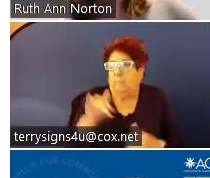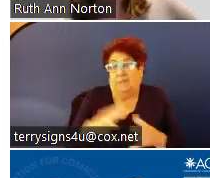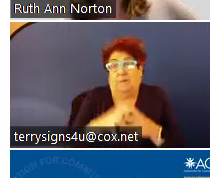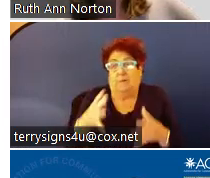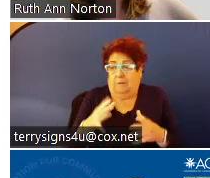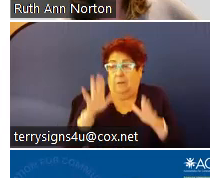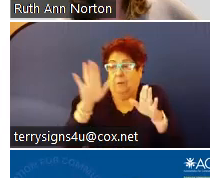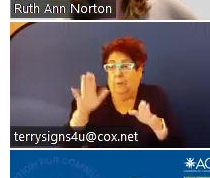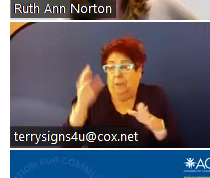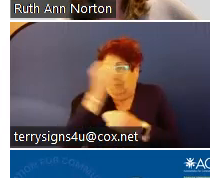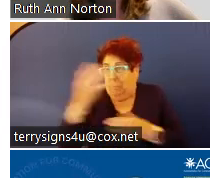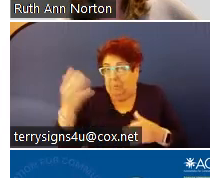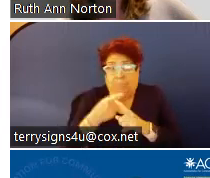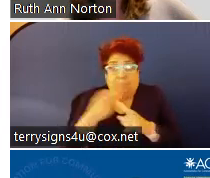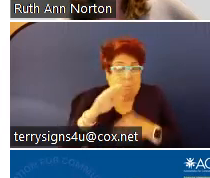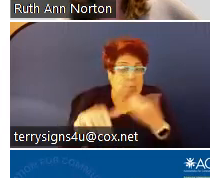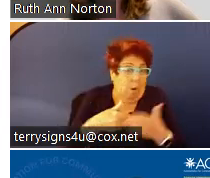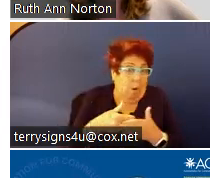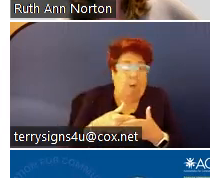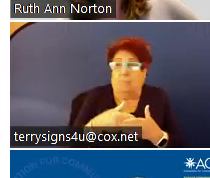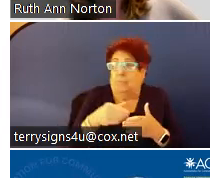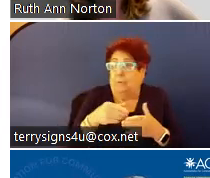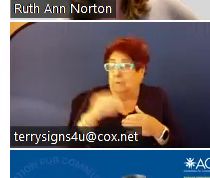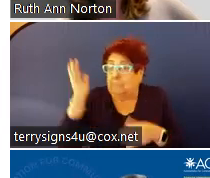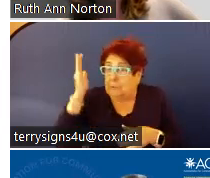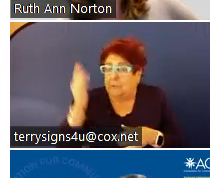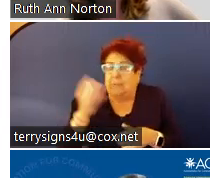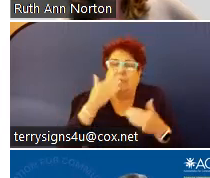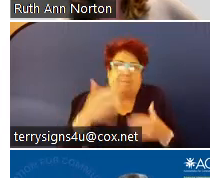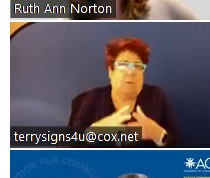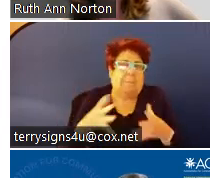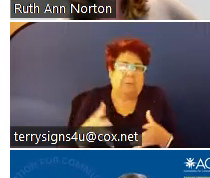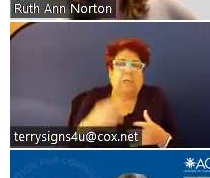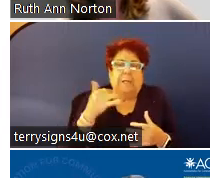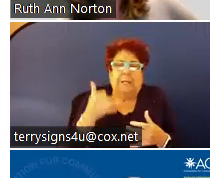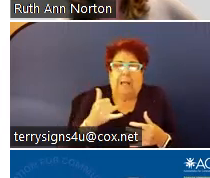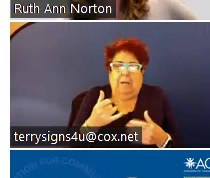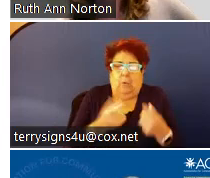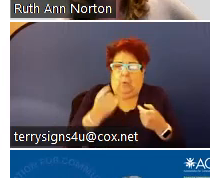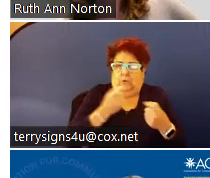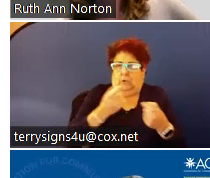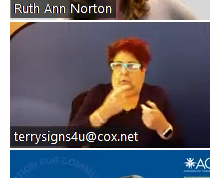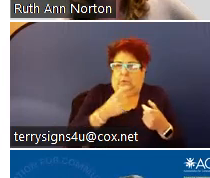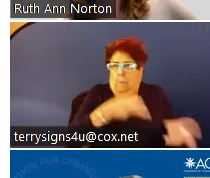of our speakers. Thank you very much. And I will pull a couple of questions from the Q&A.